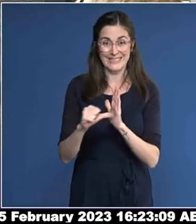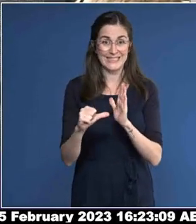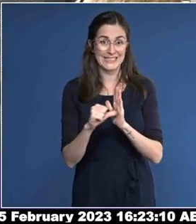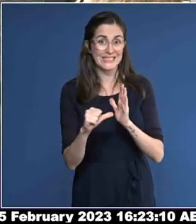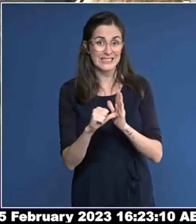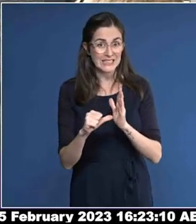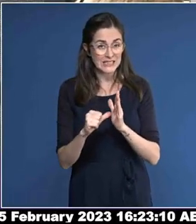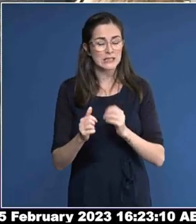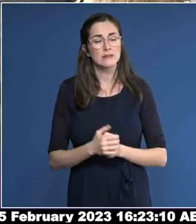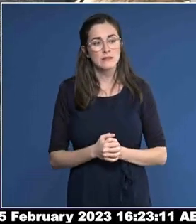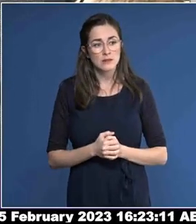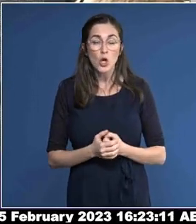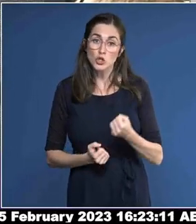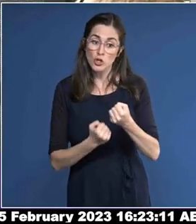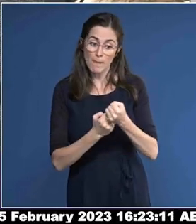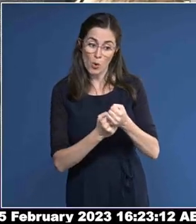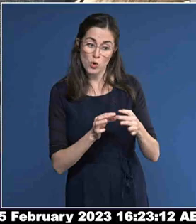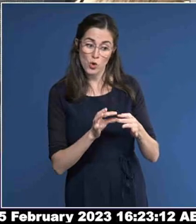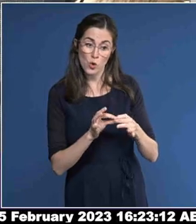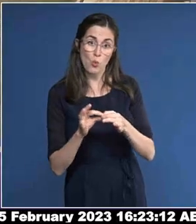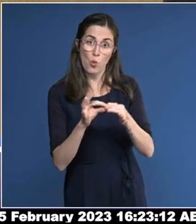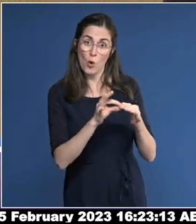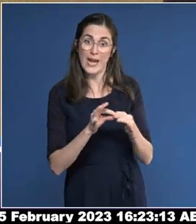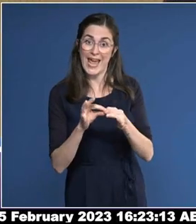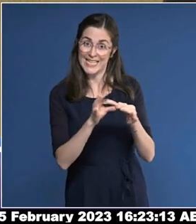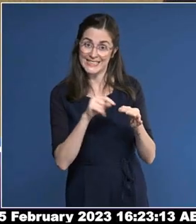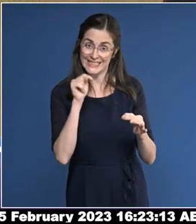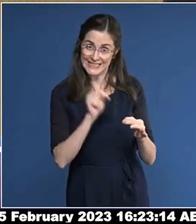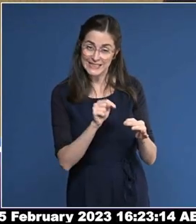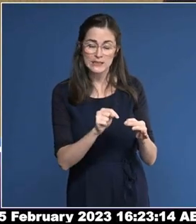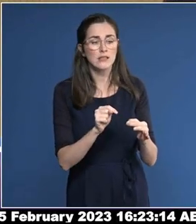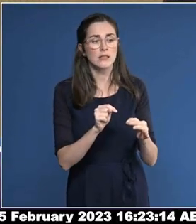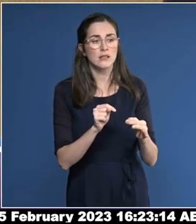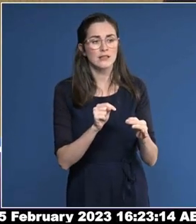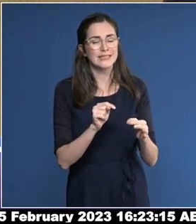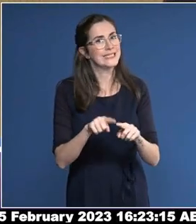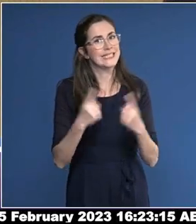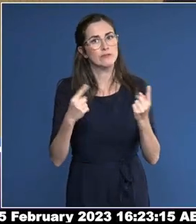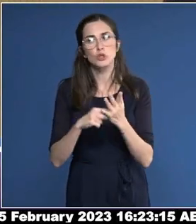So support coordination, unlike most other services in the NDIS, is not a fixed service.